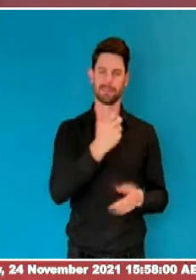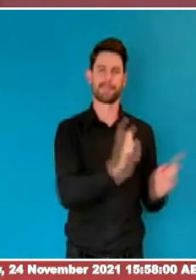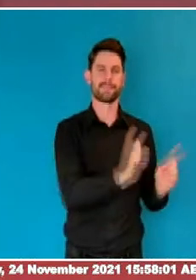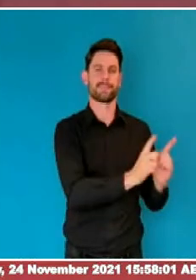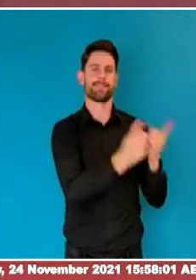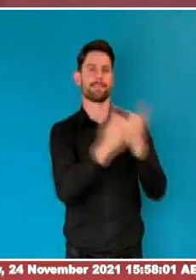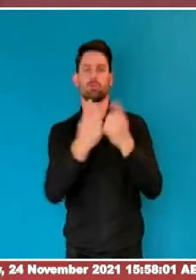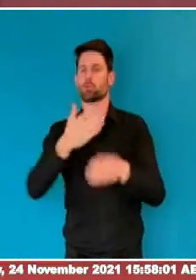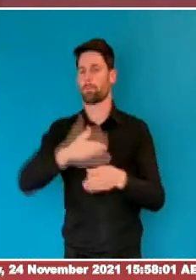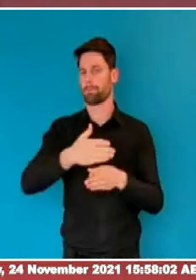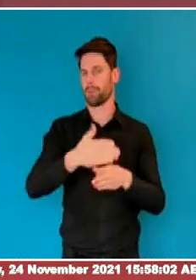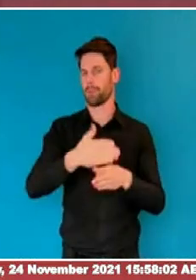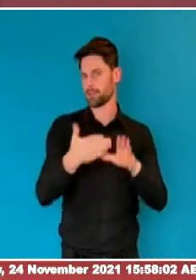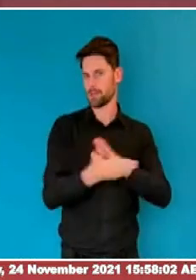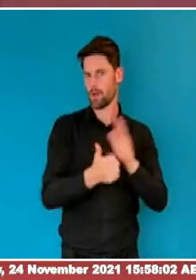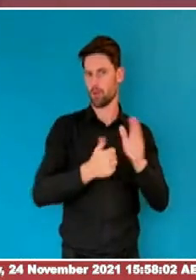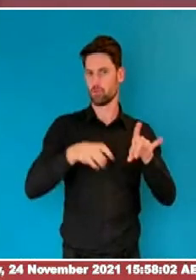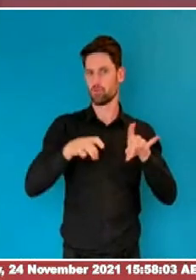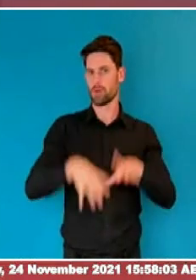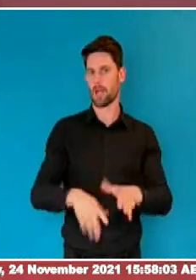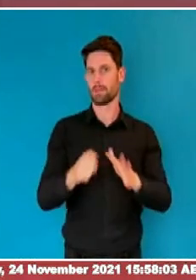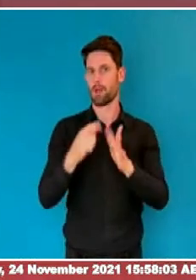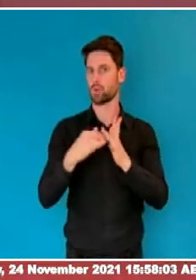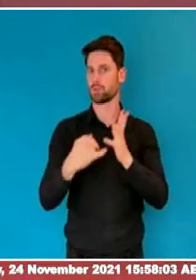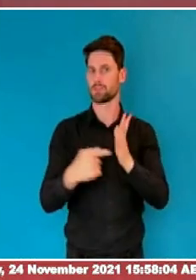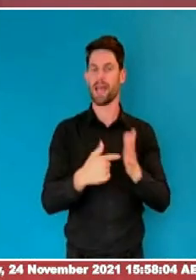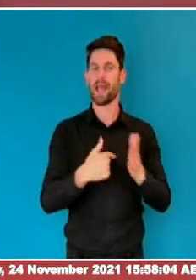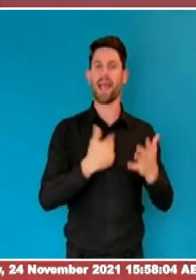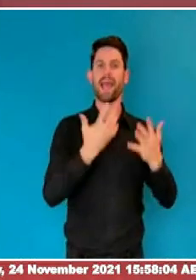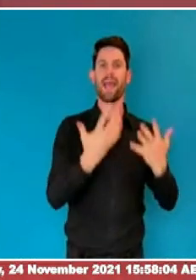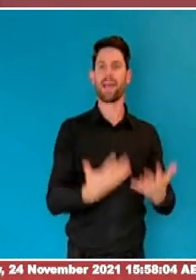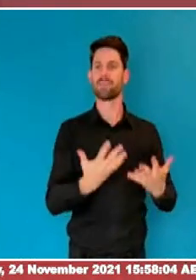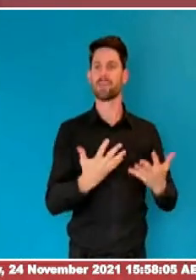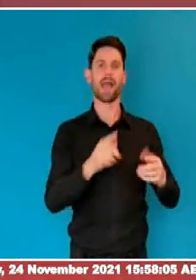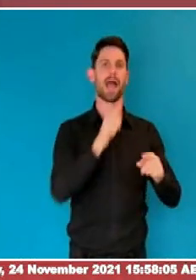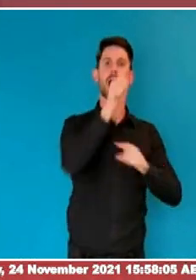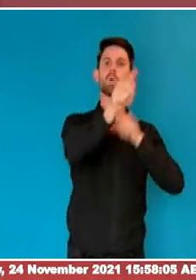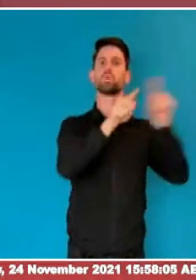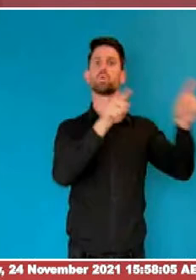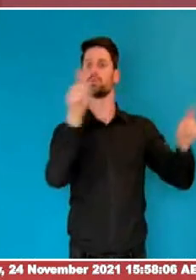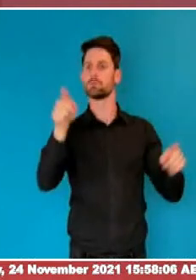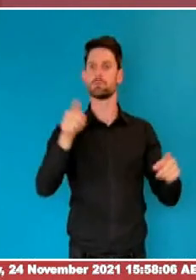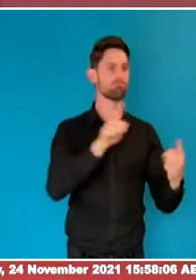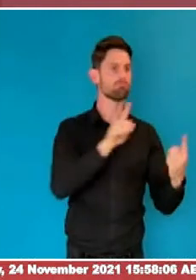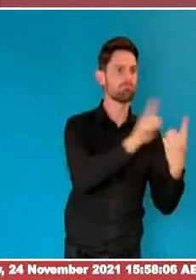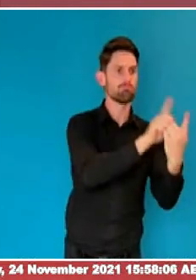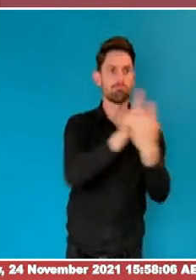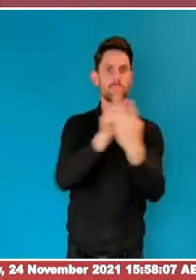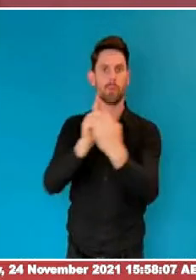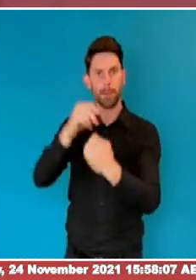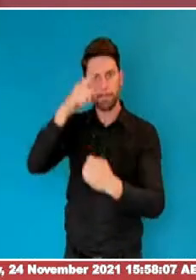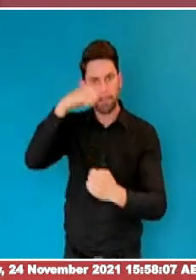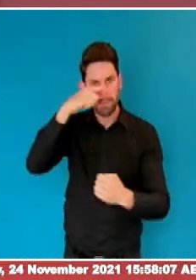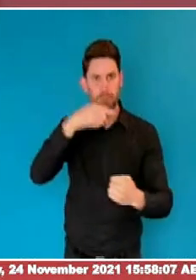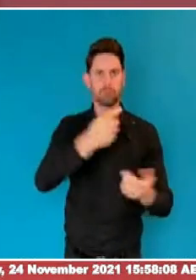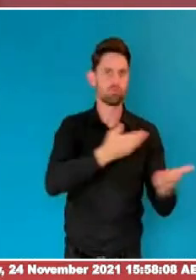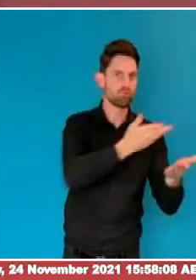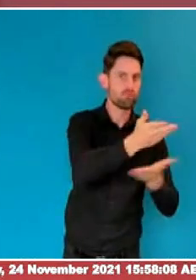We are obviously very much a frontline organisation, so the bulk of our employees